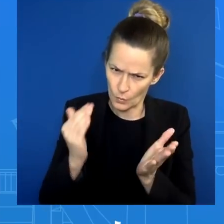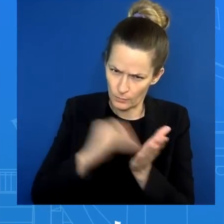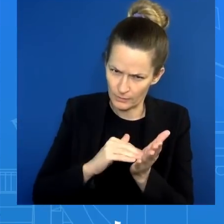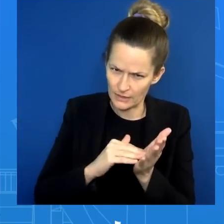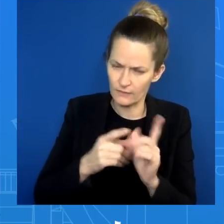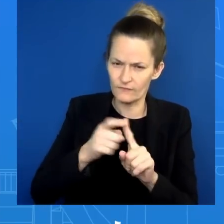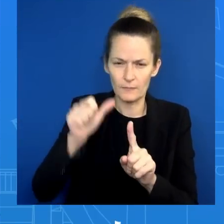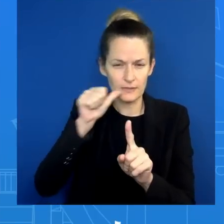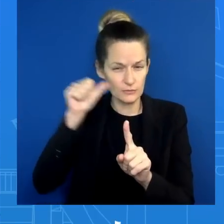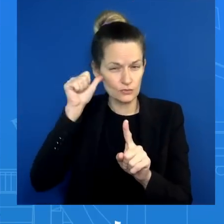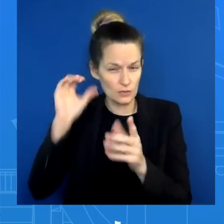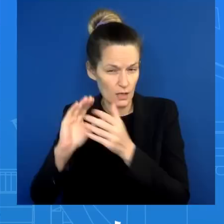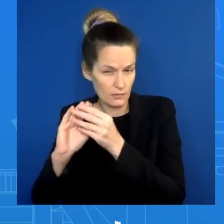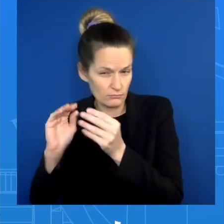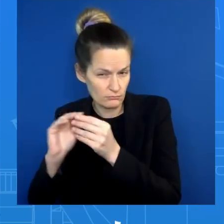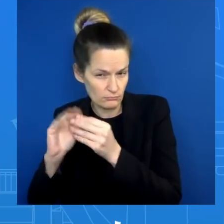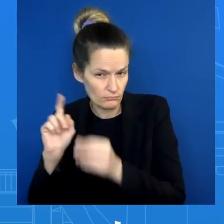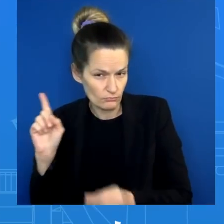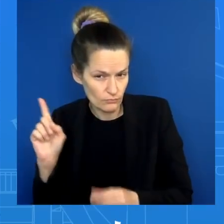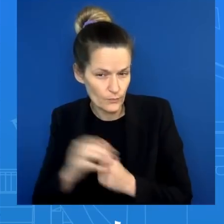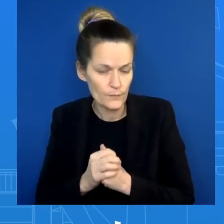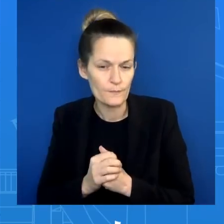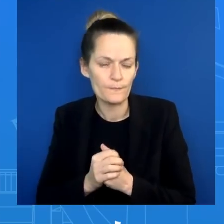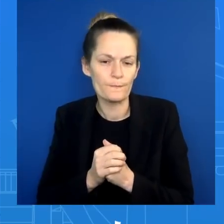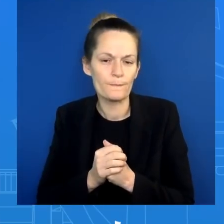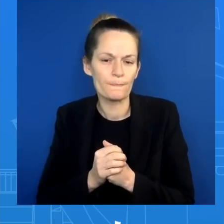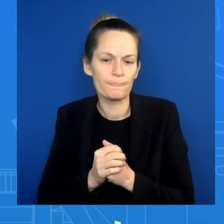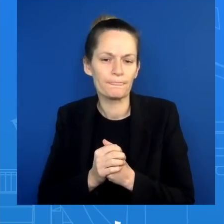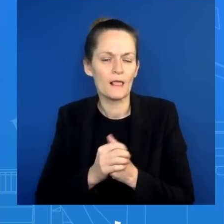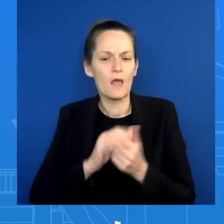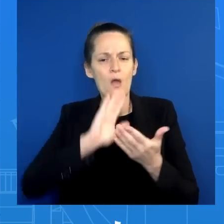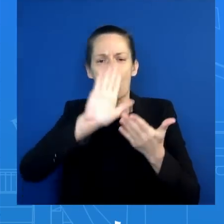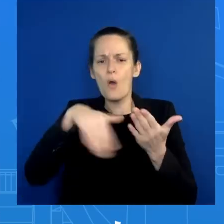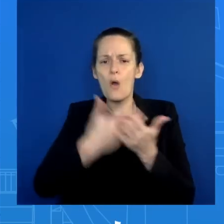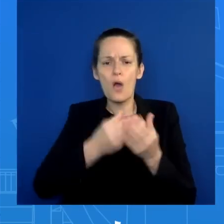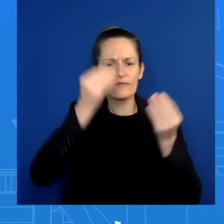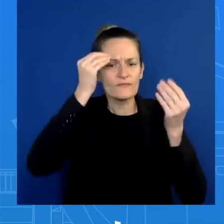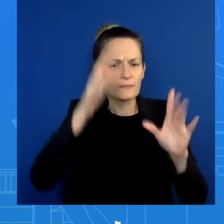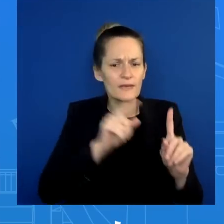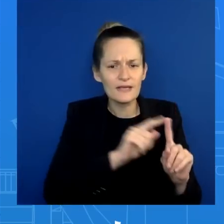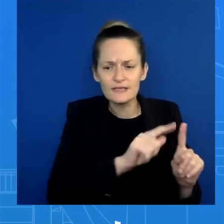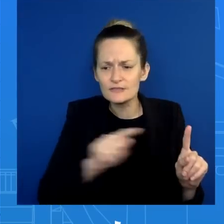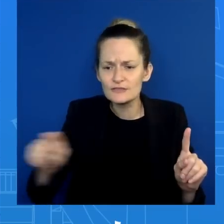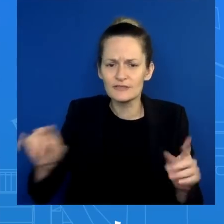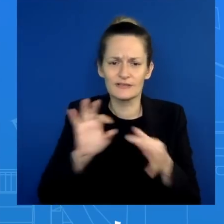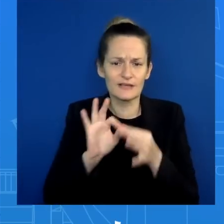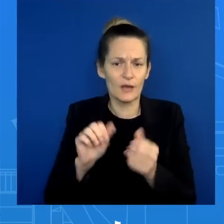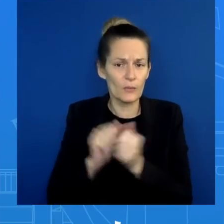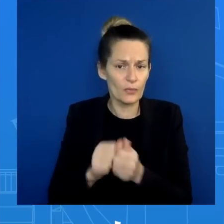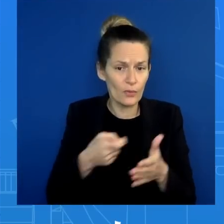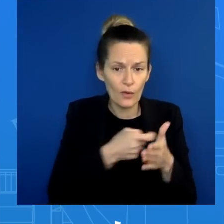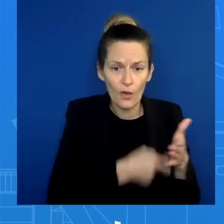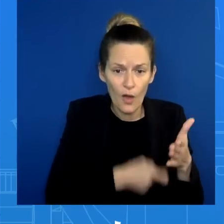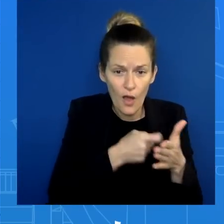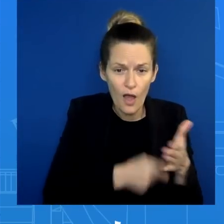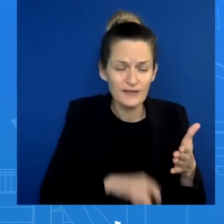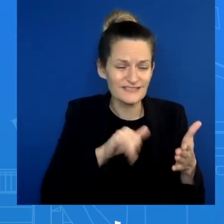it will also all of this as when it comes to costs, will also depend on how many of the laws cancel were actually expected to be repaid.